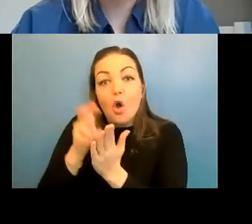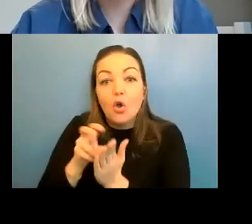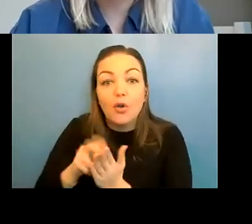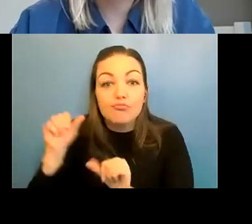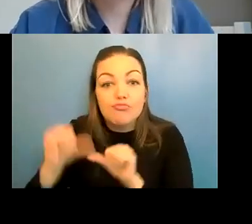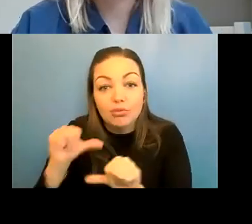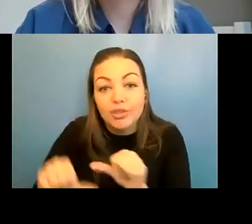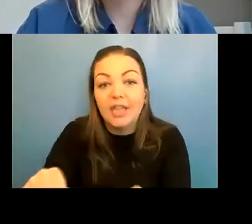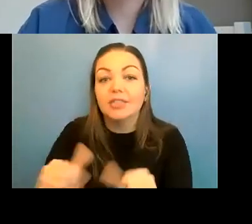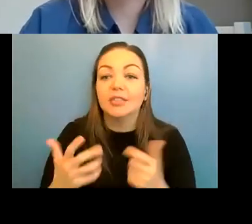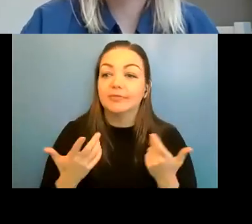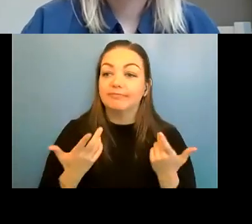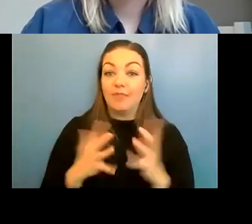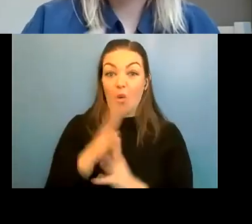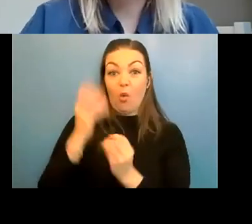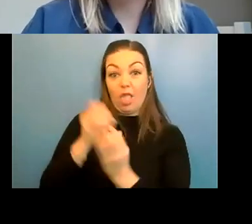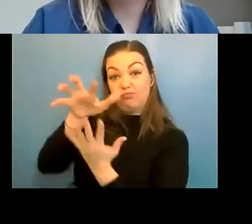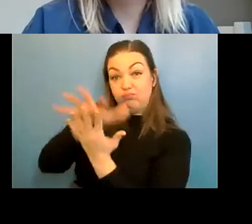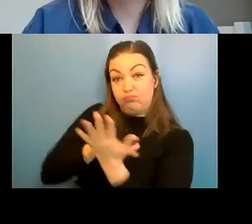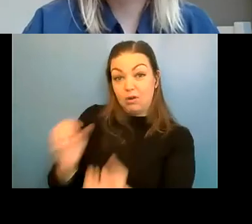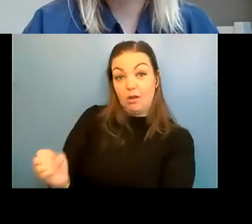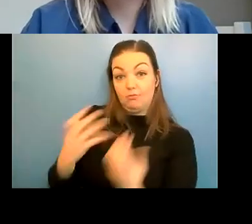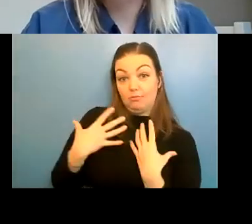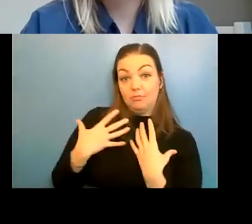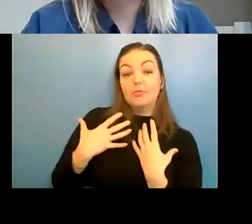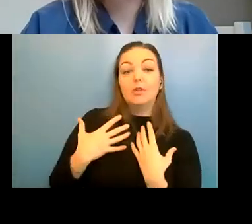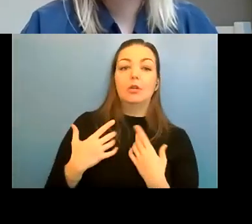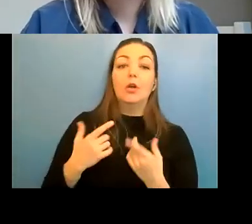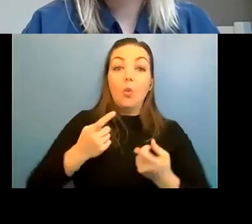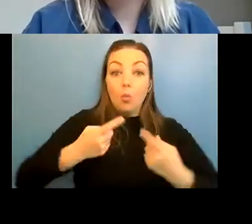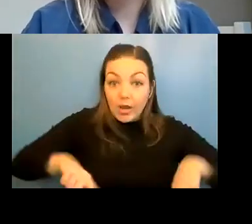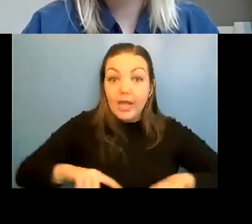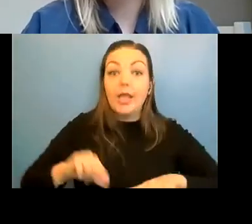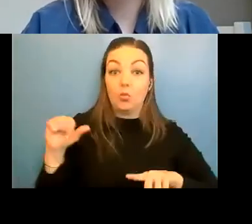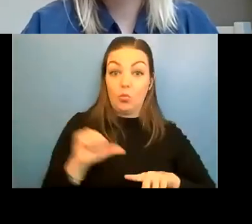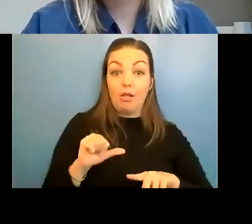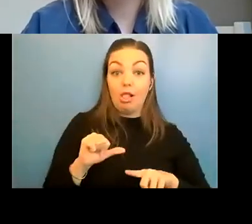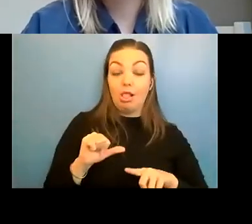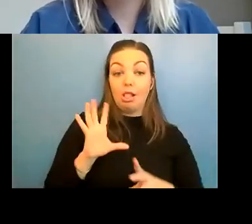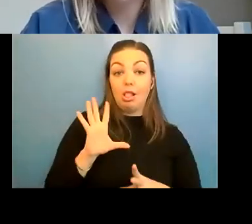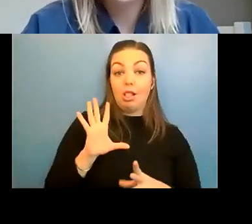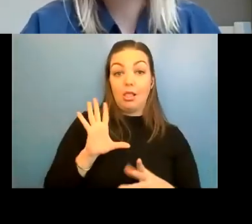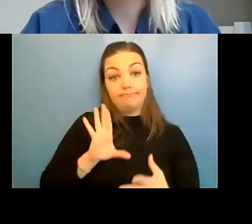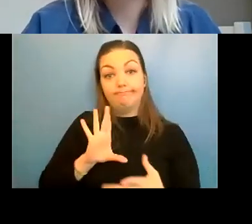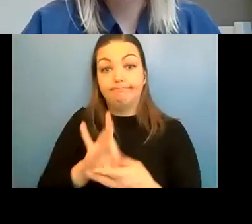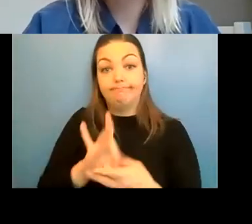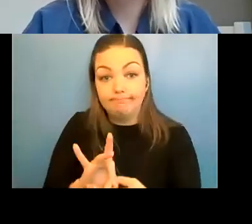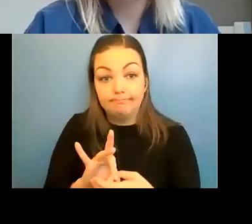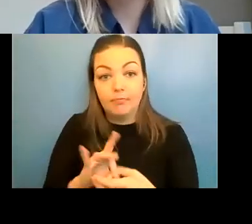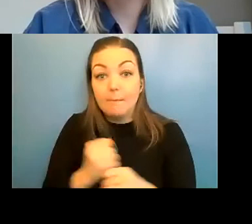So photos, audience feedback, recordings, invite us to things, log the process and get in touch with us, and we will also do our part,